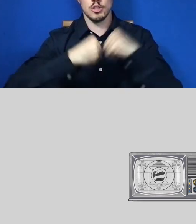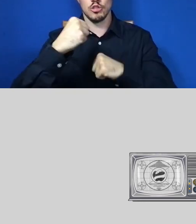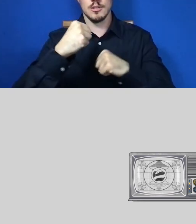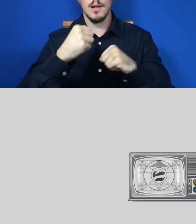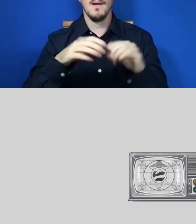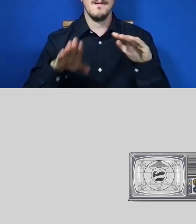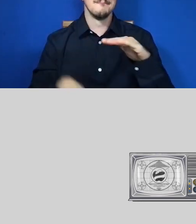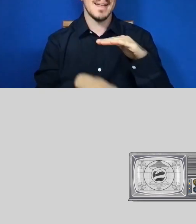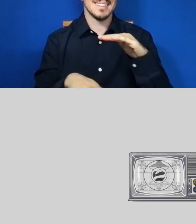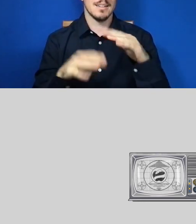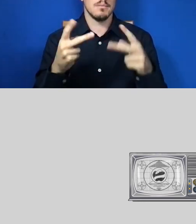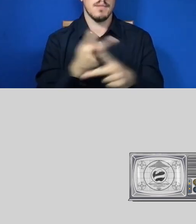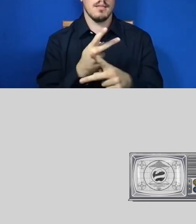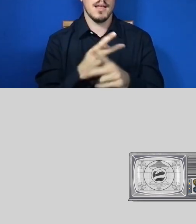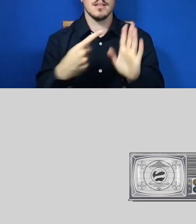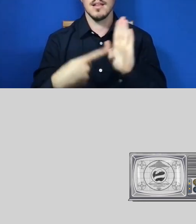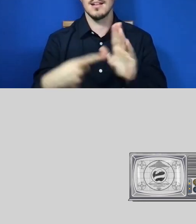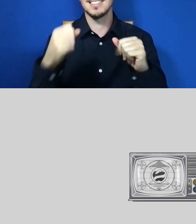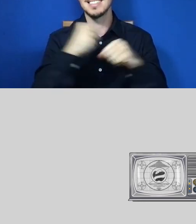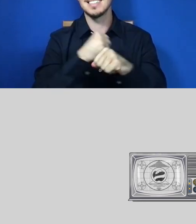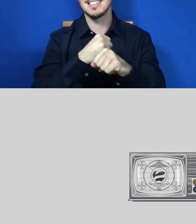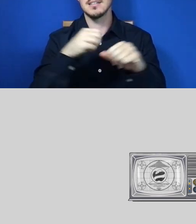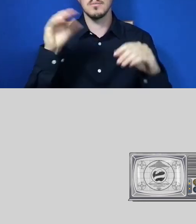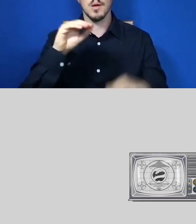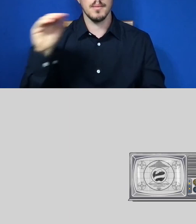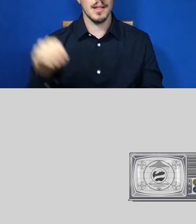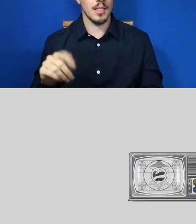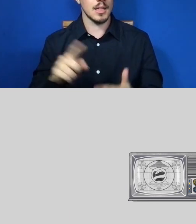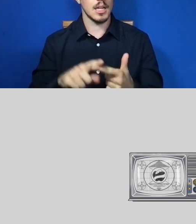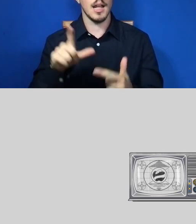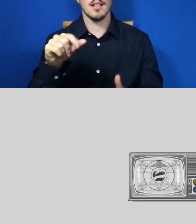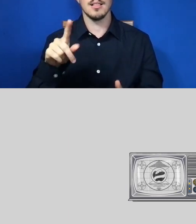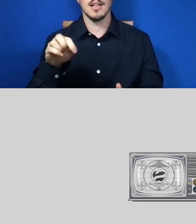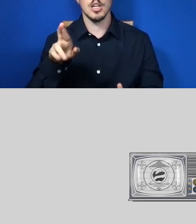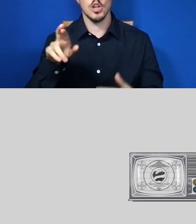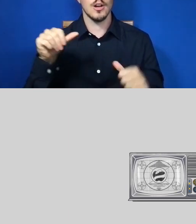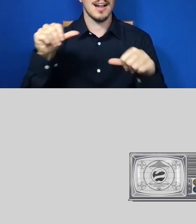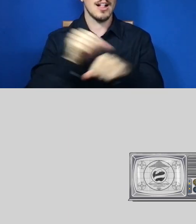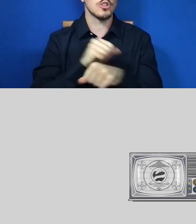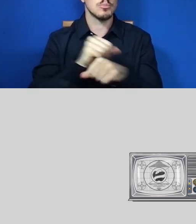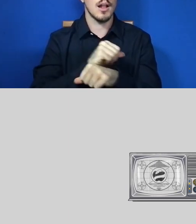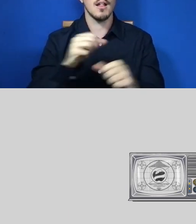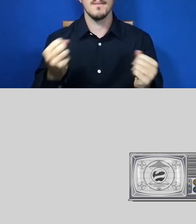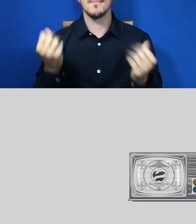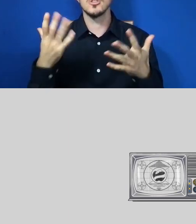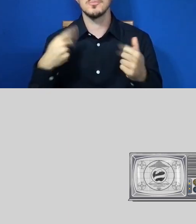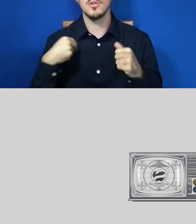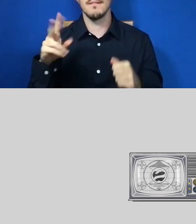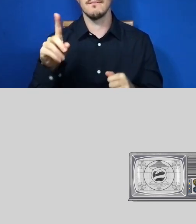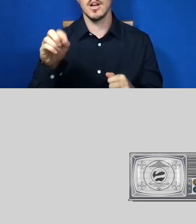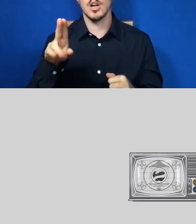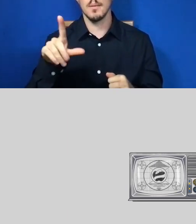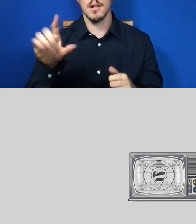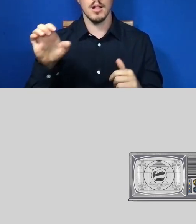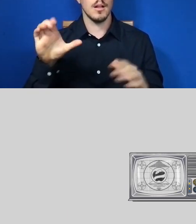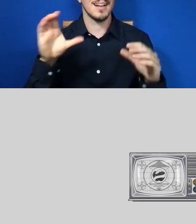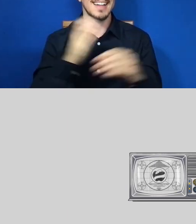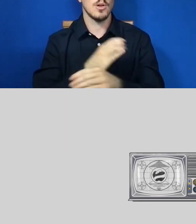and also some basic mathematics like statistics and probability and linear algebra and multi-variable calculus.